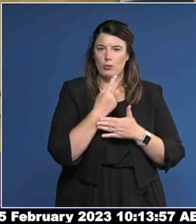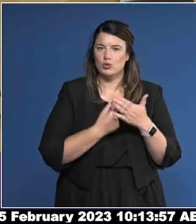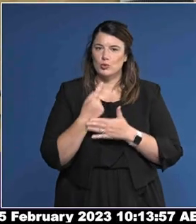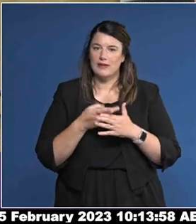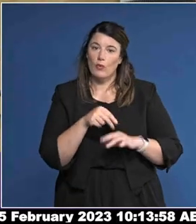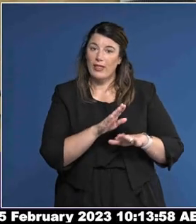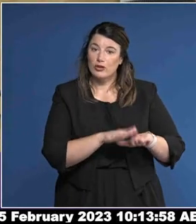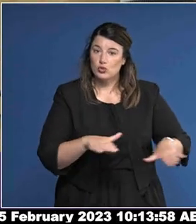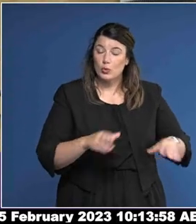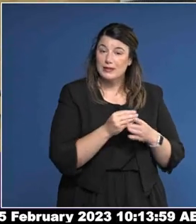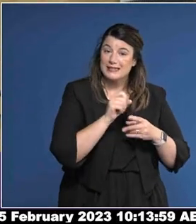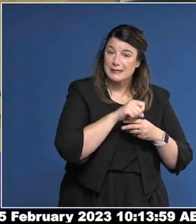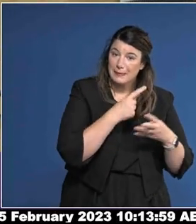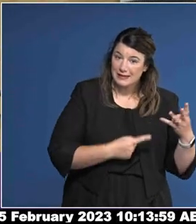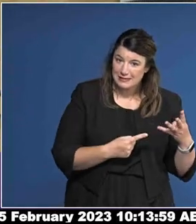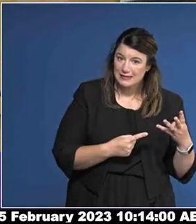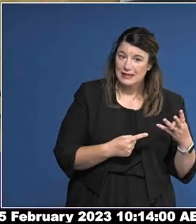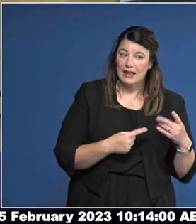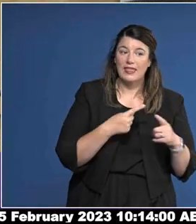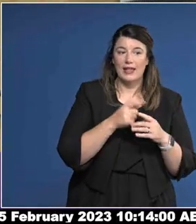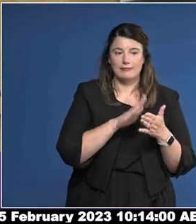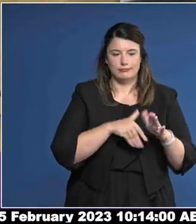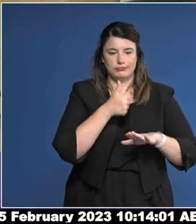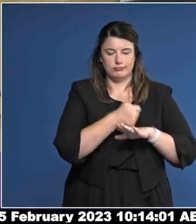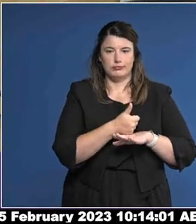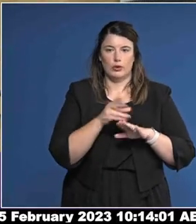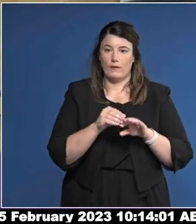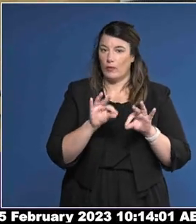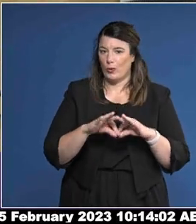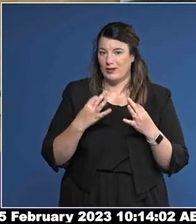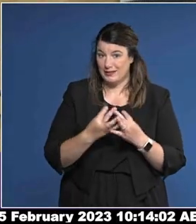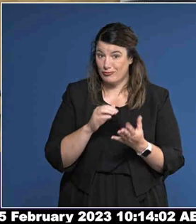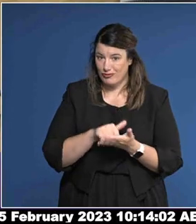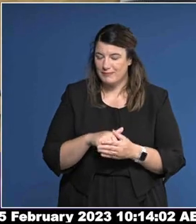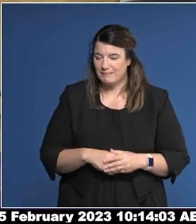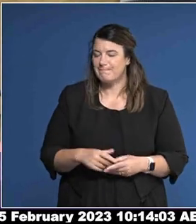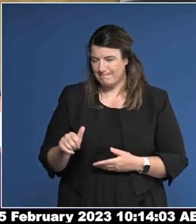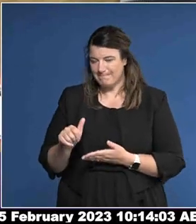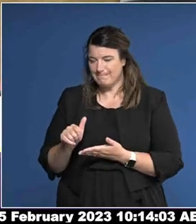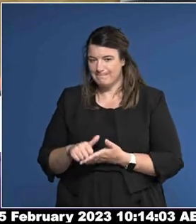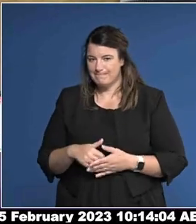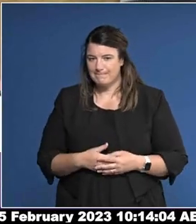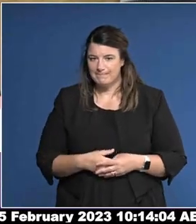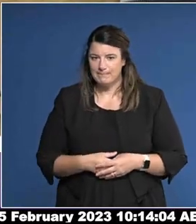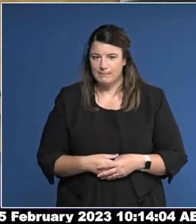to the formation of Araluen. Correct. MS EASTMAN: I want to ask you a little bit about Araluen.